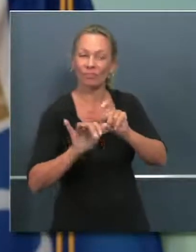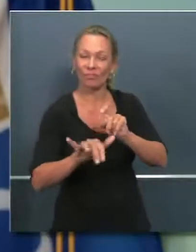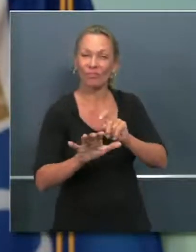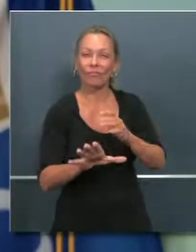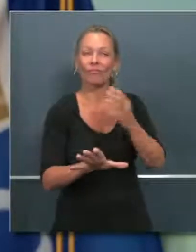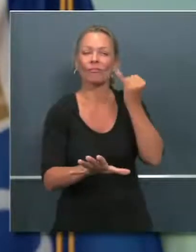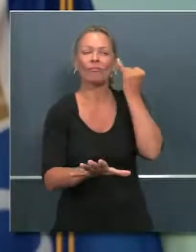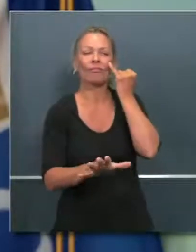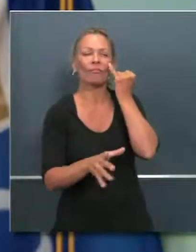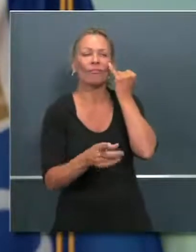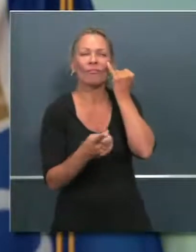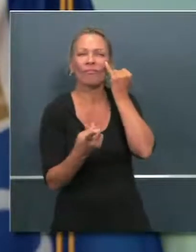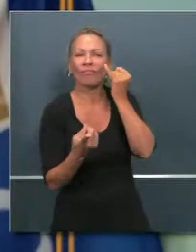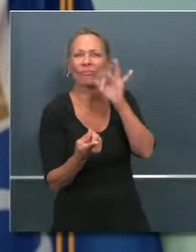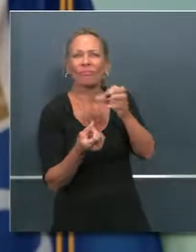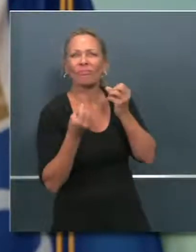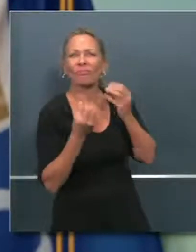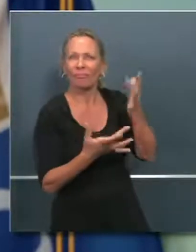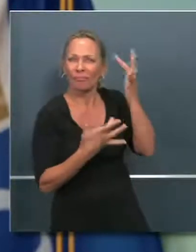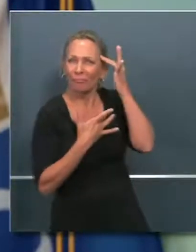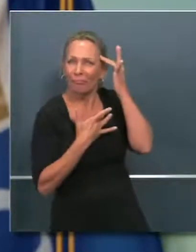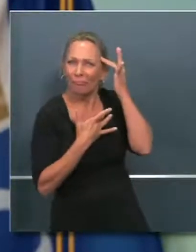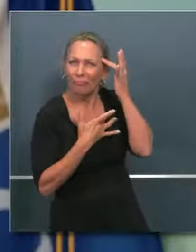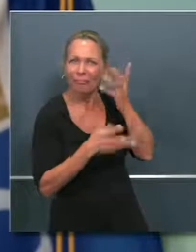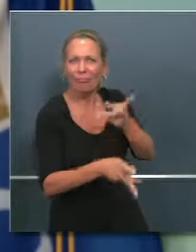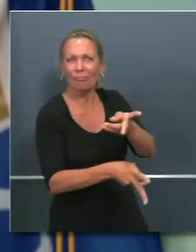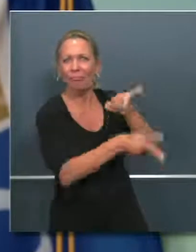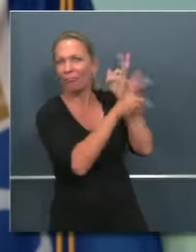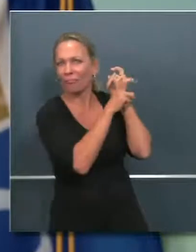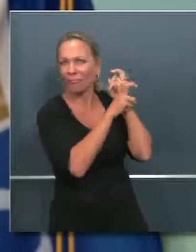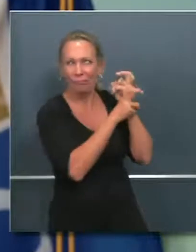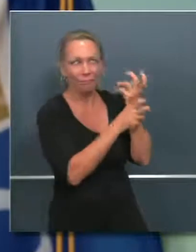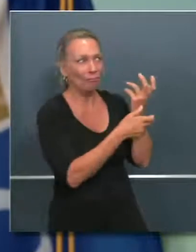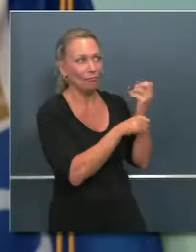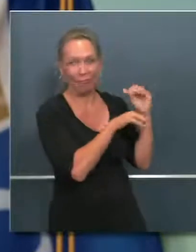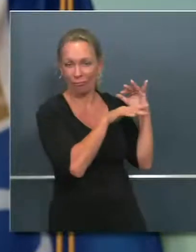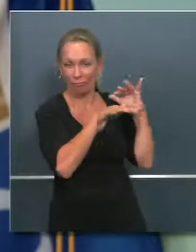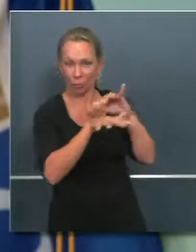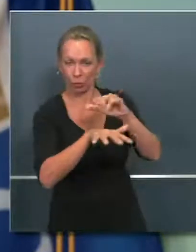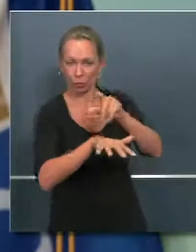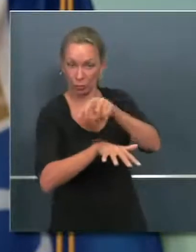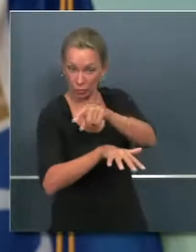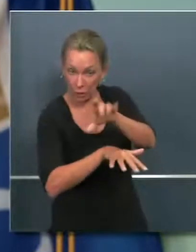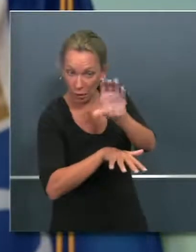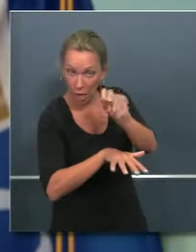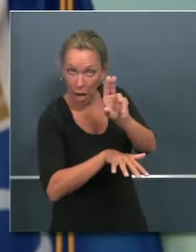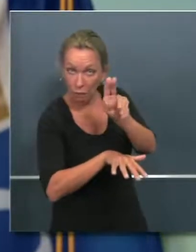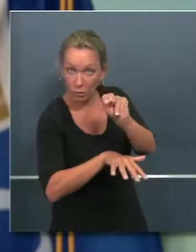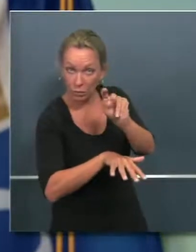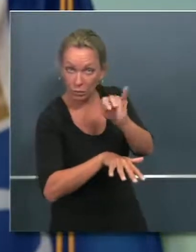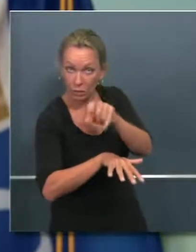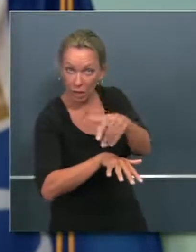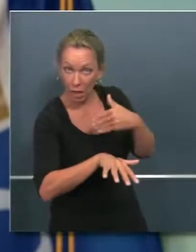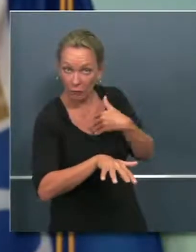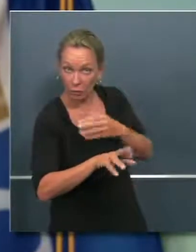as well we also had a framework a focus on homelessness on issues related to seniors and